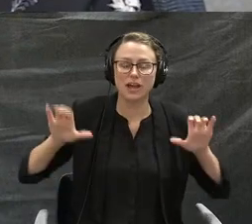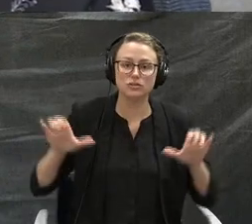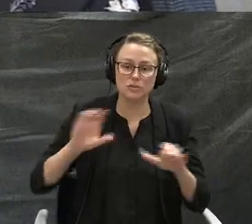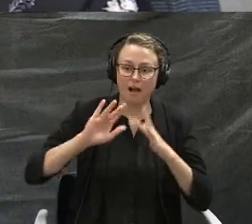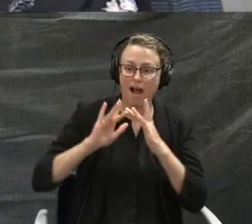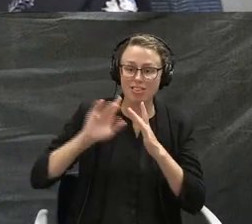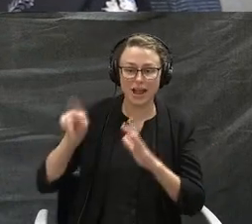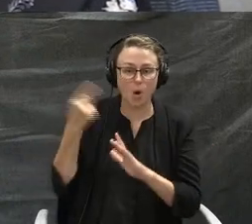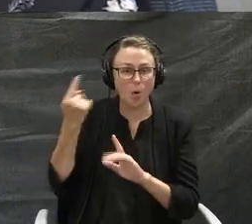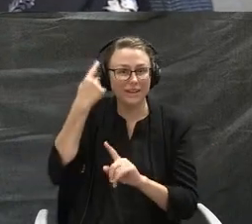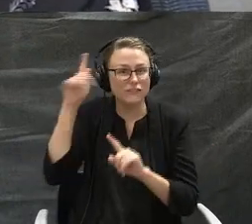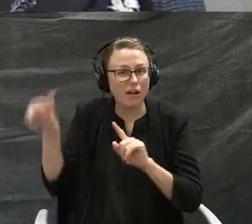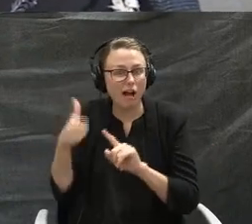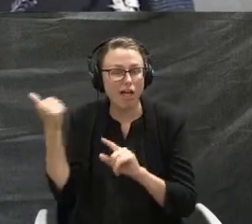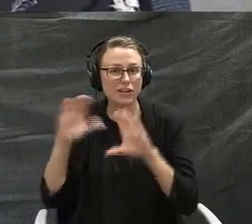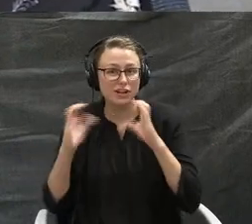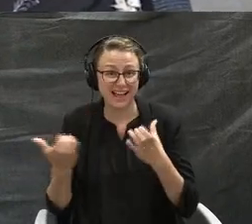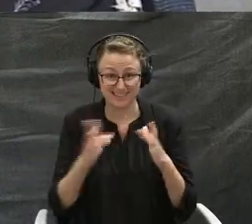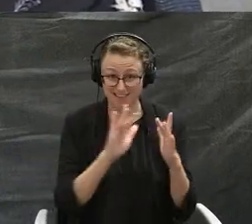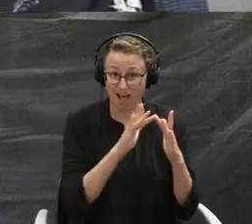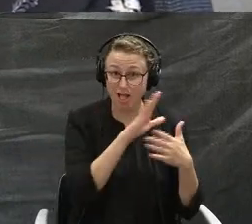Is there an online learning option for vantage?